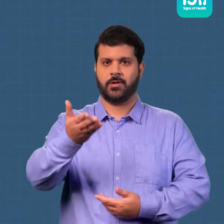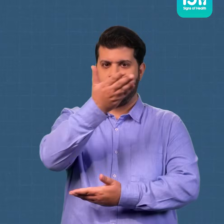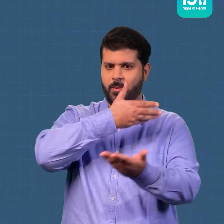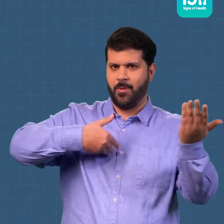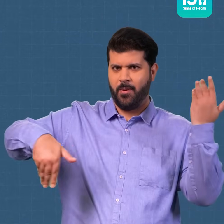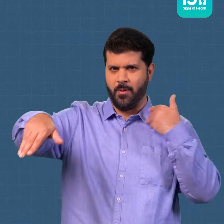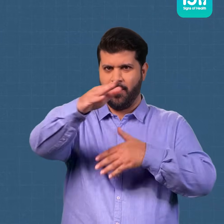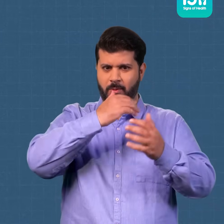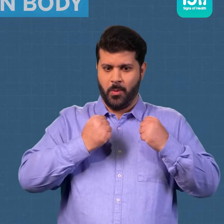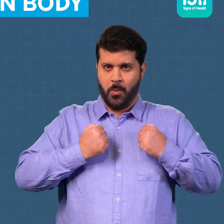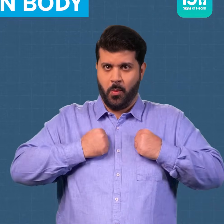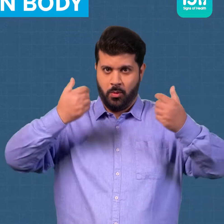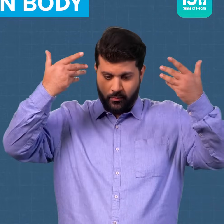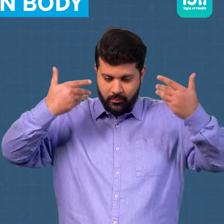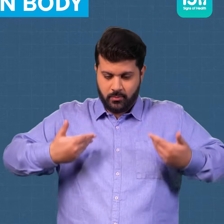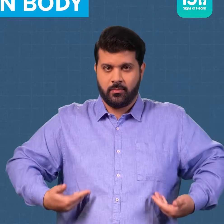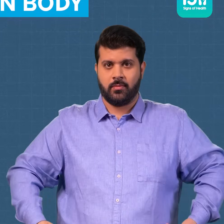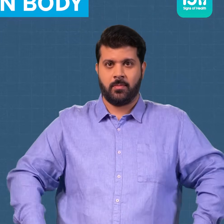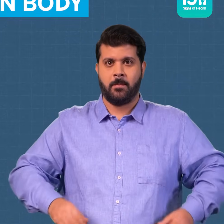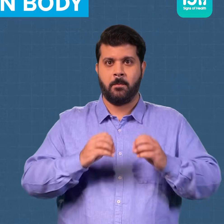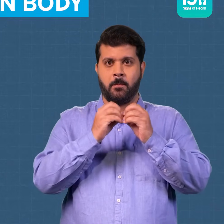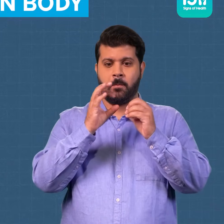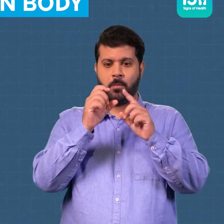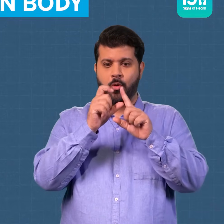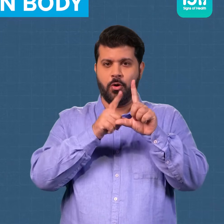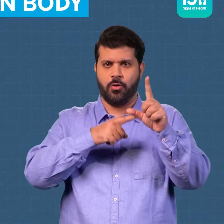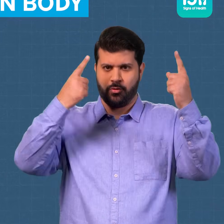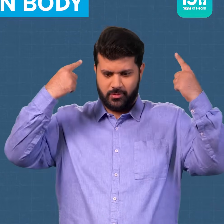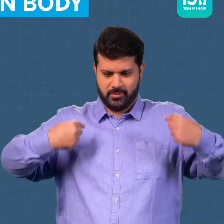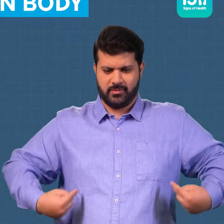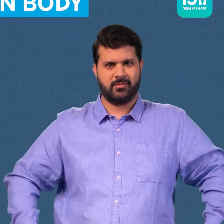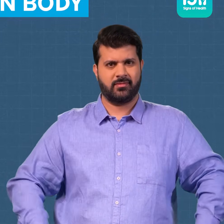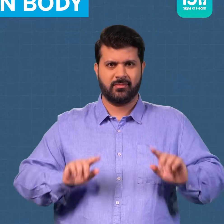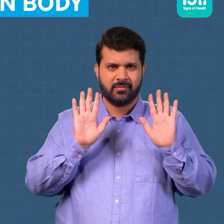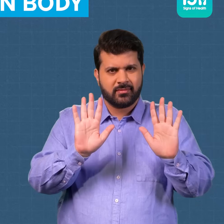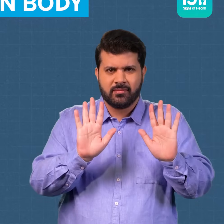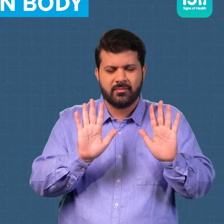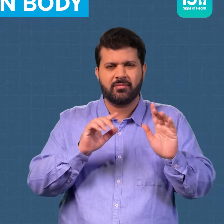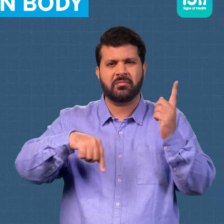We all have a body,